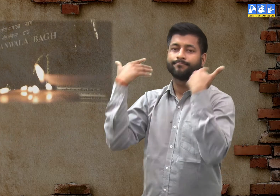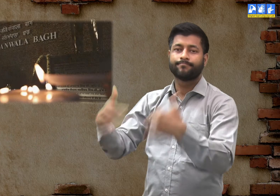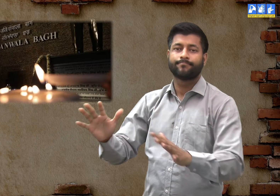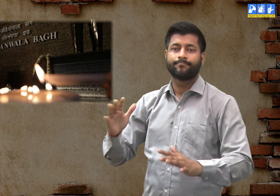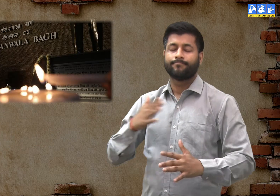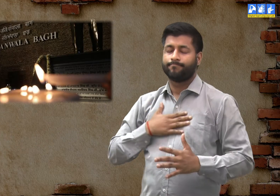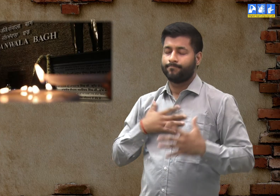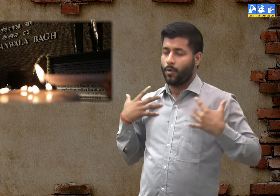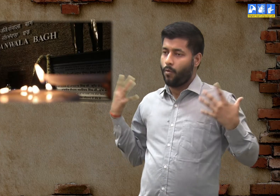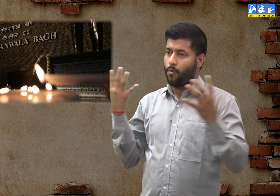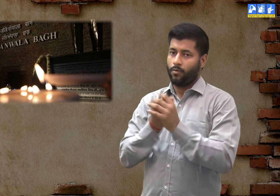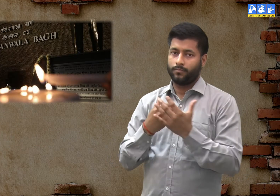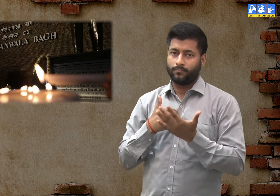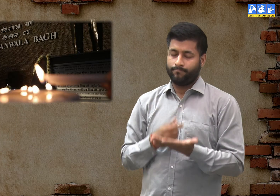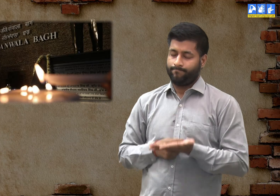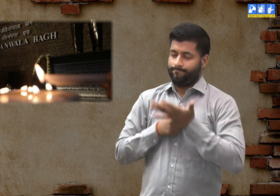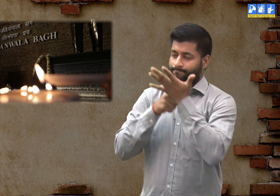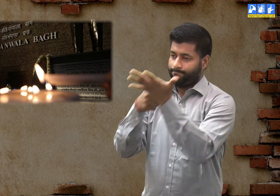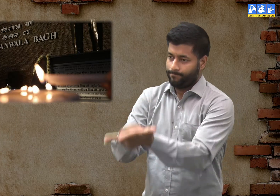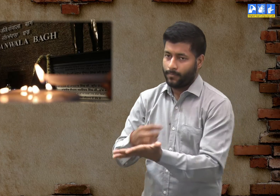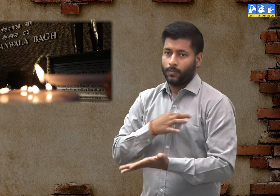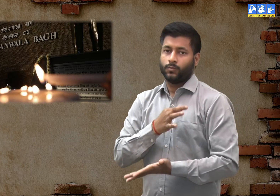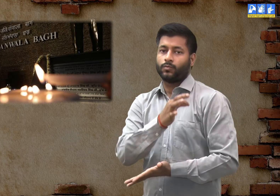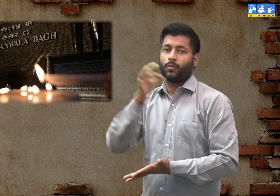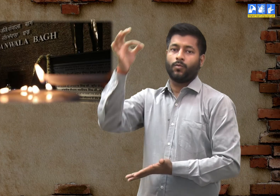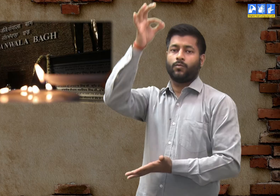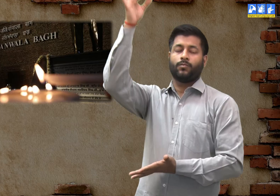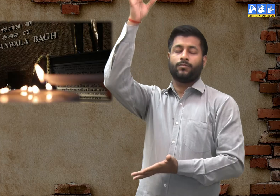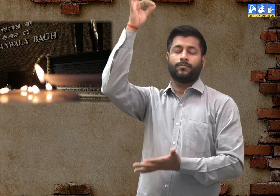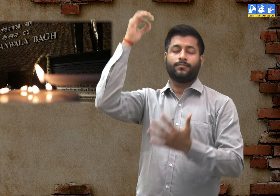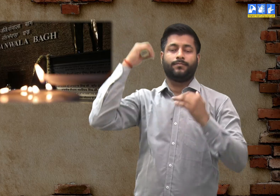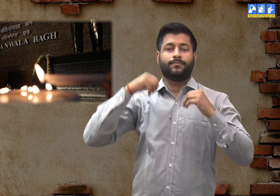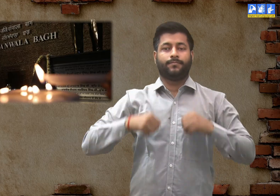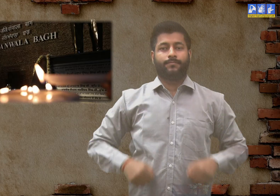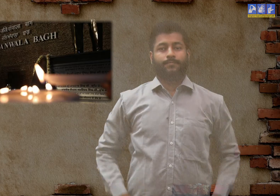We pay our respects to those great souls who were martyred at the site over a century ago.